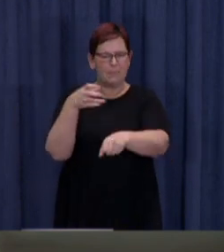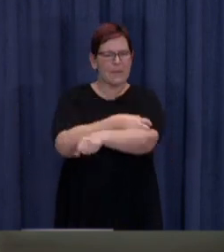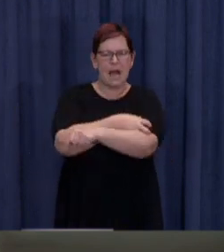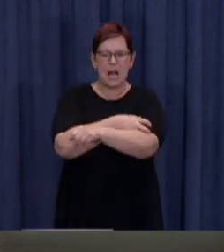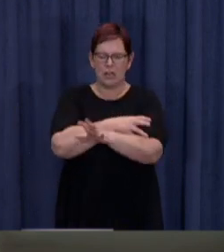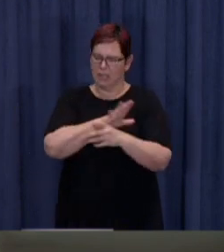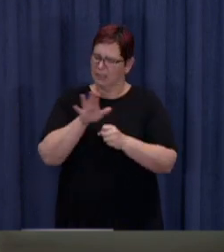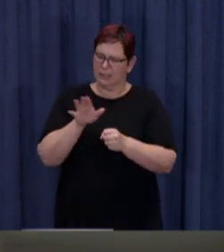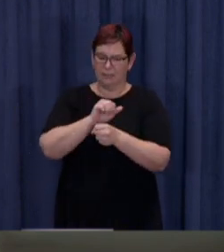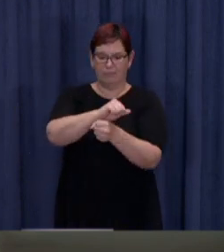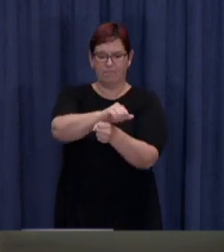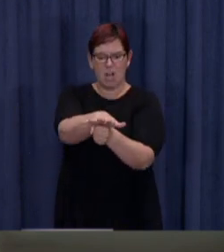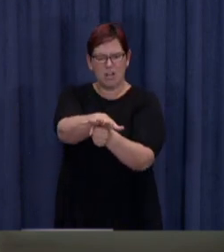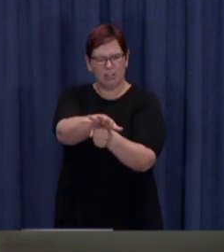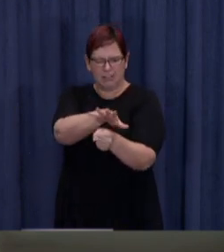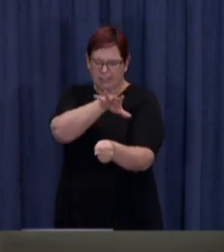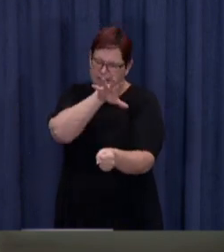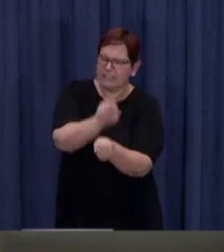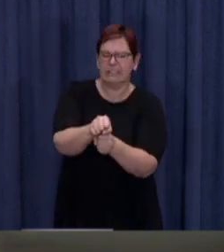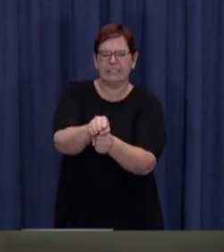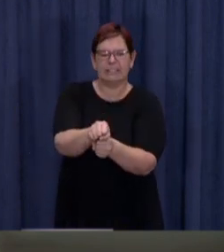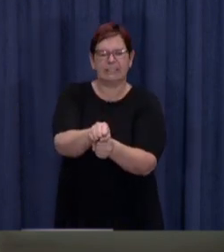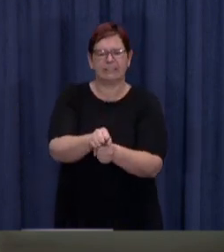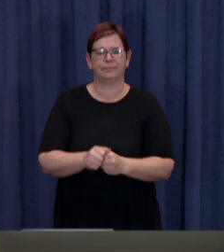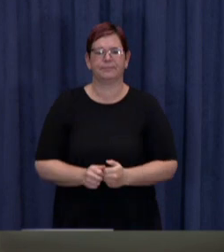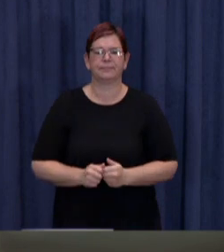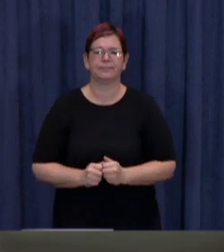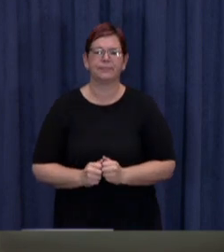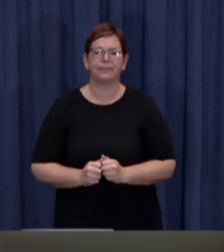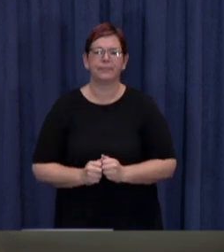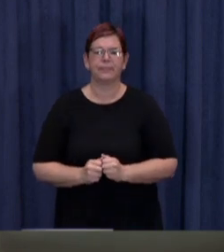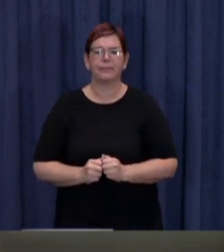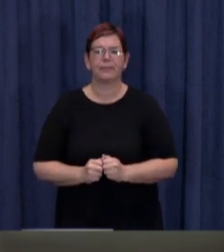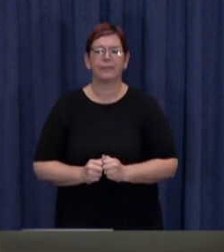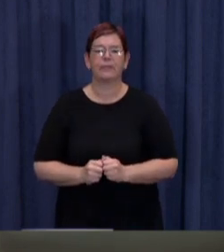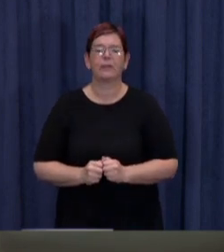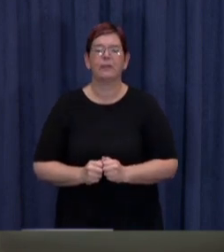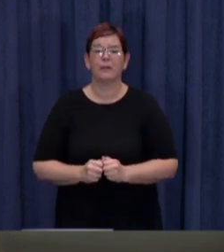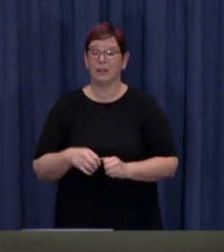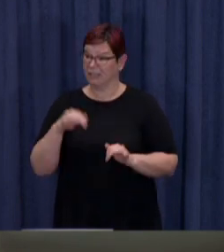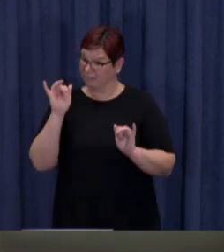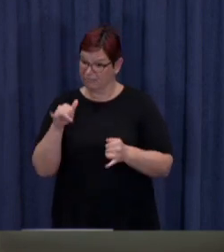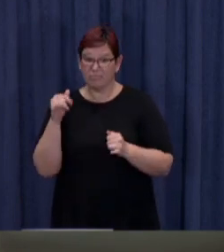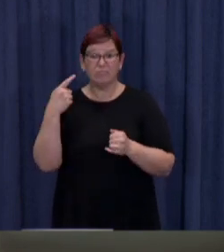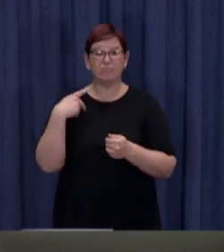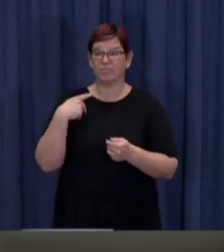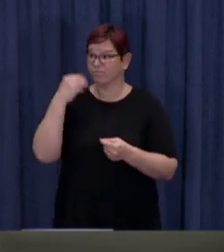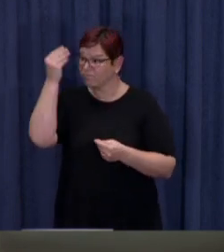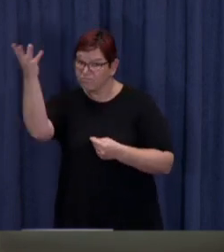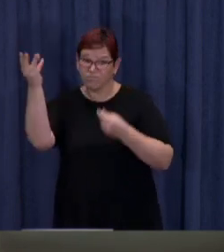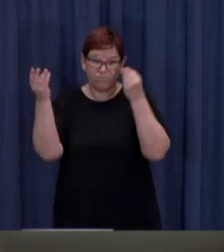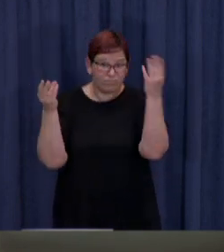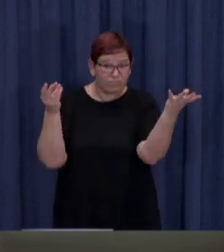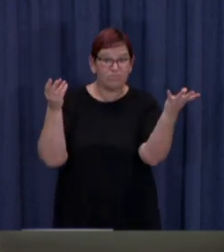I've always told them and I've always told the people of Toronto since this began that I would never hesitate to make that declaration if the